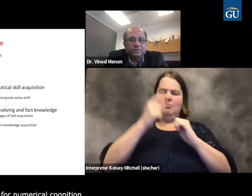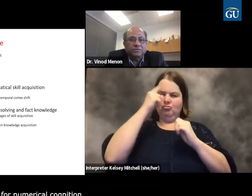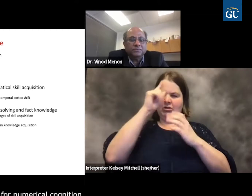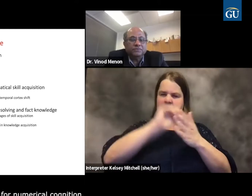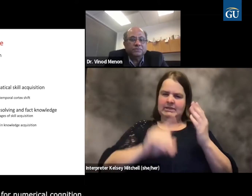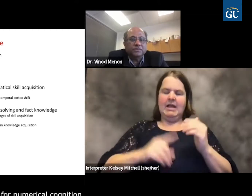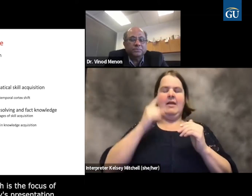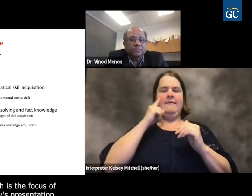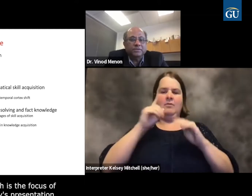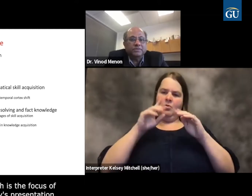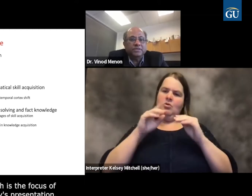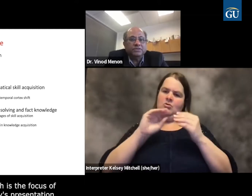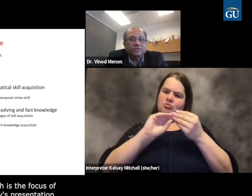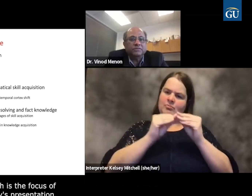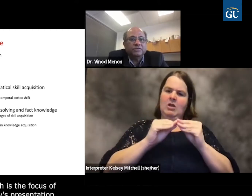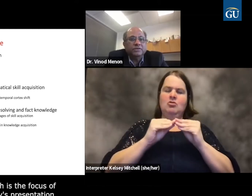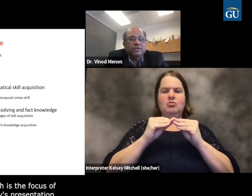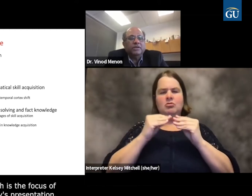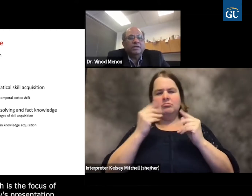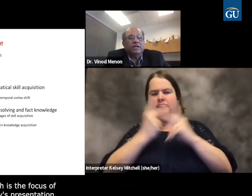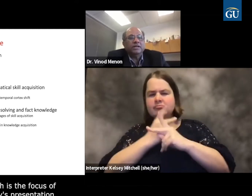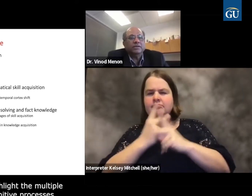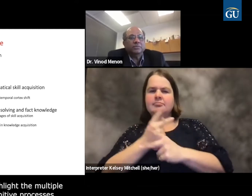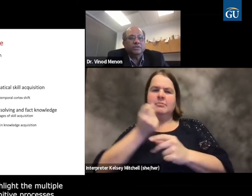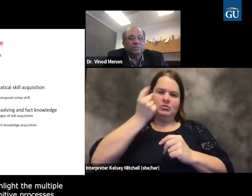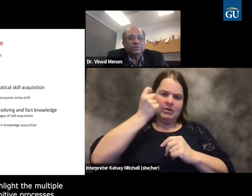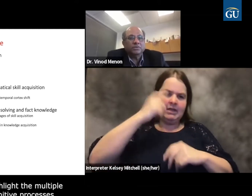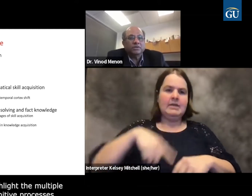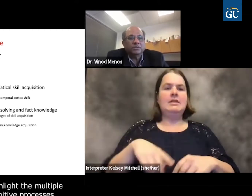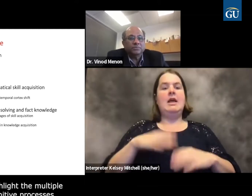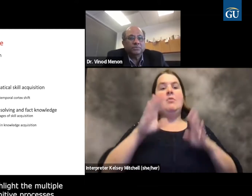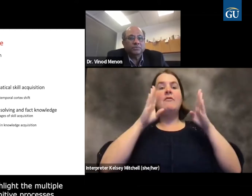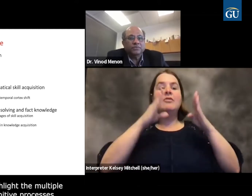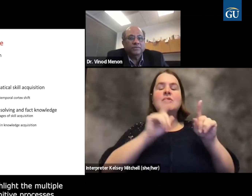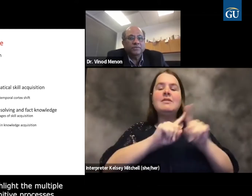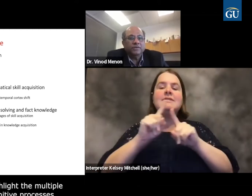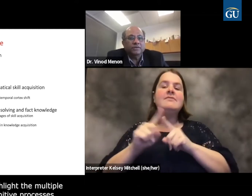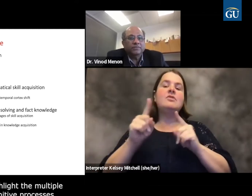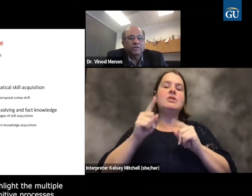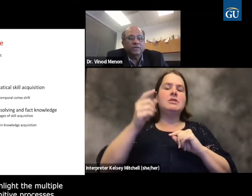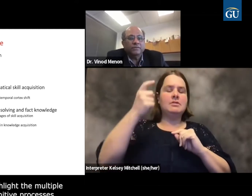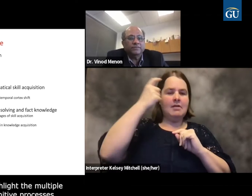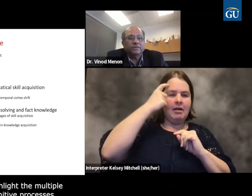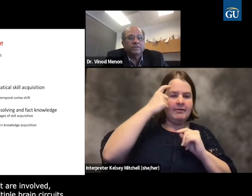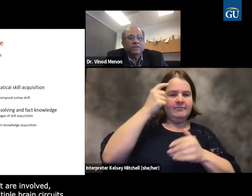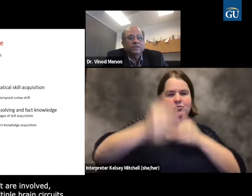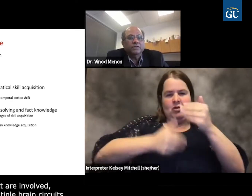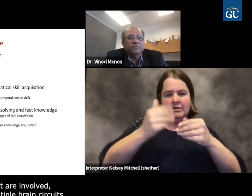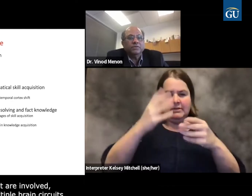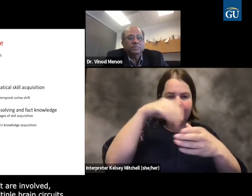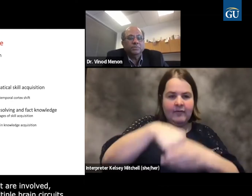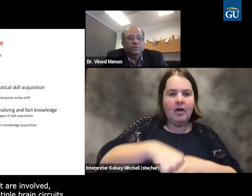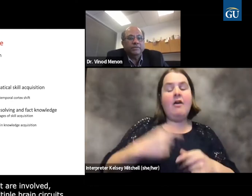cognition which is the focus of today's presentation i'll highlight the multiple